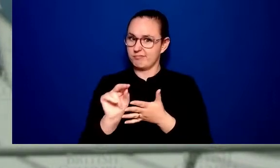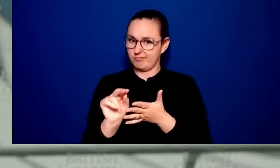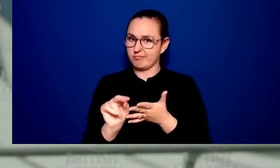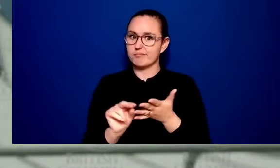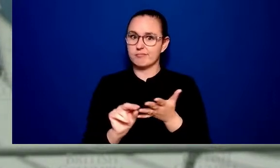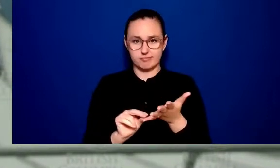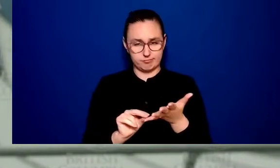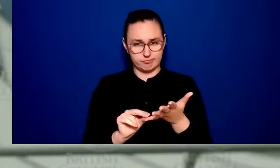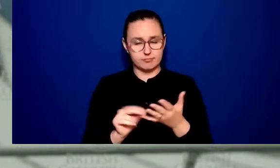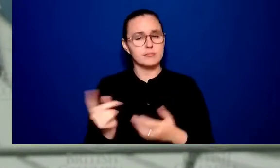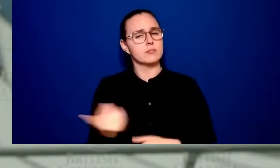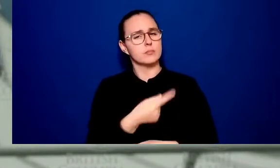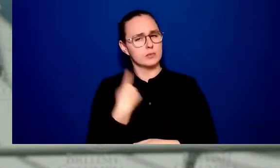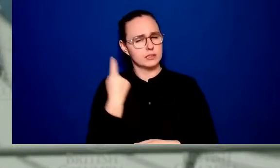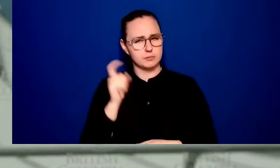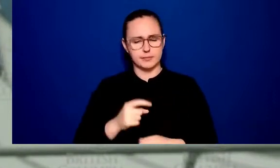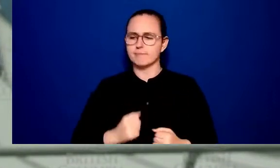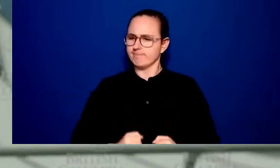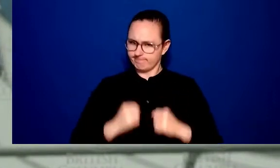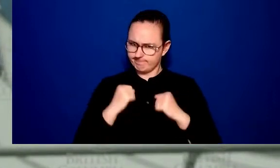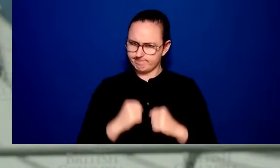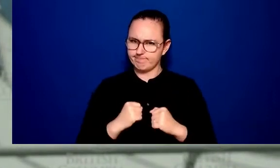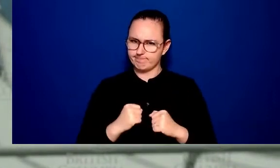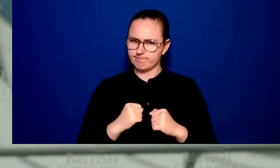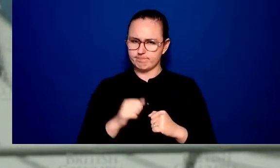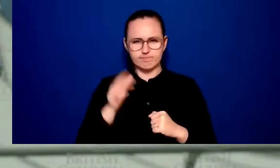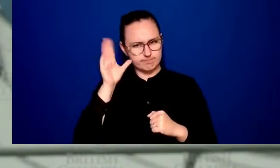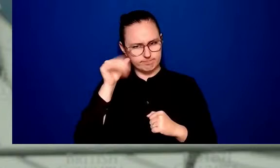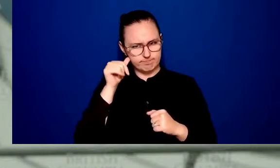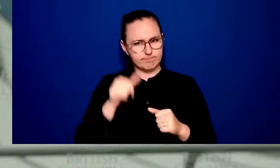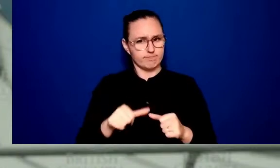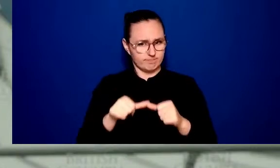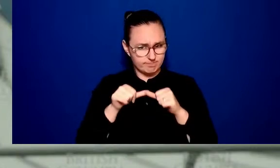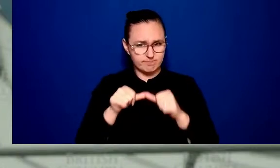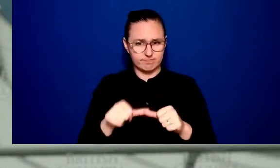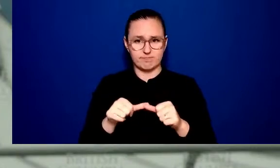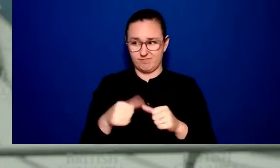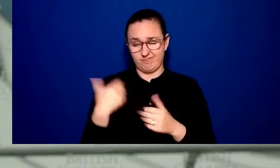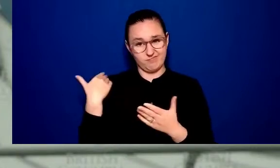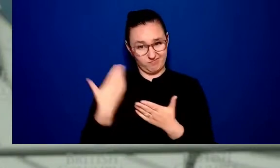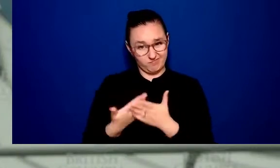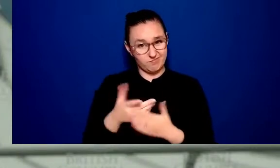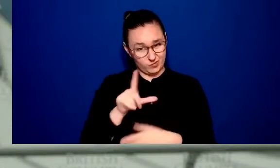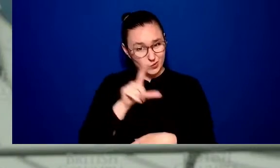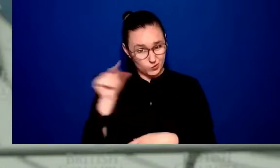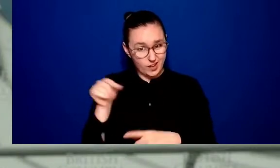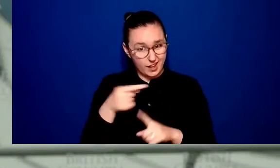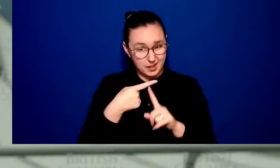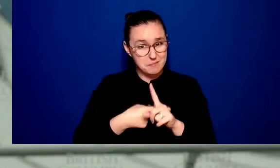As we have been through this last 20 months, as well as our commitment to each other to get